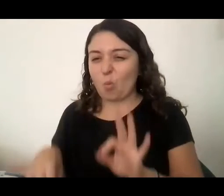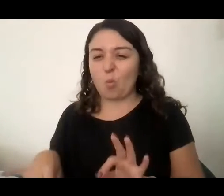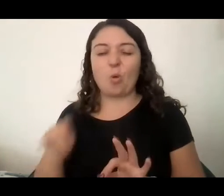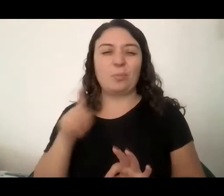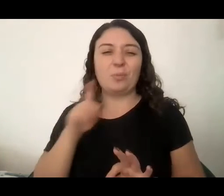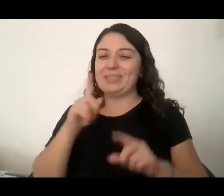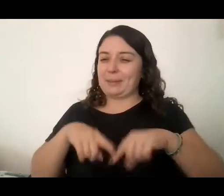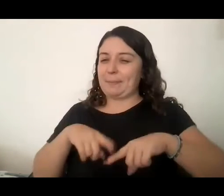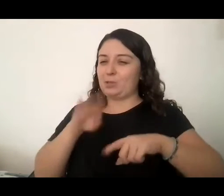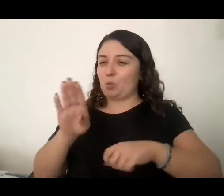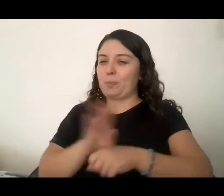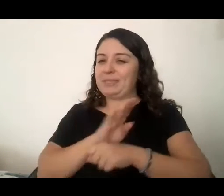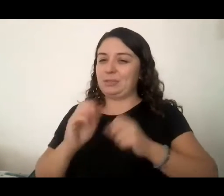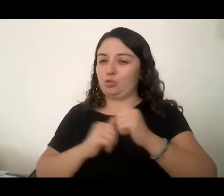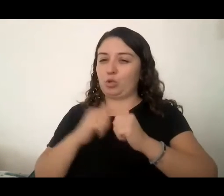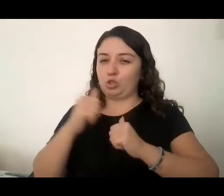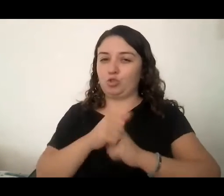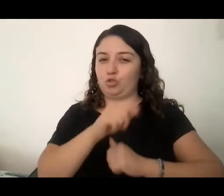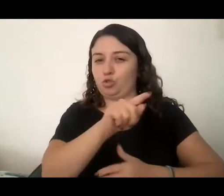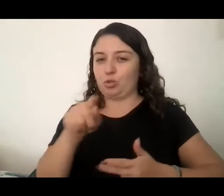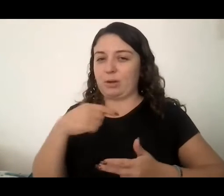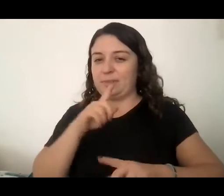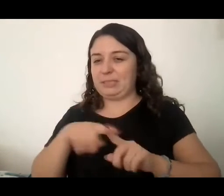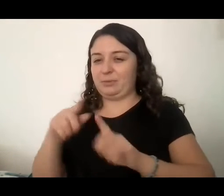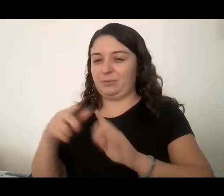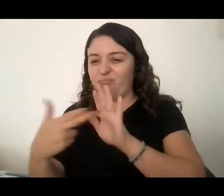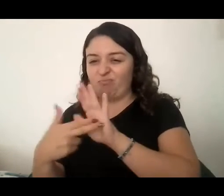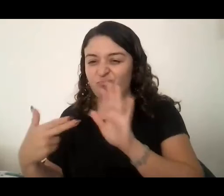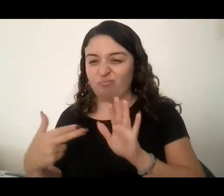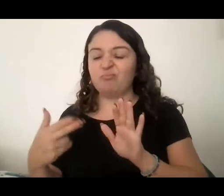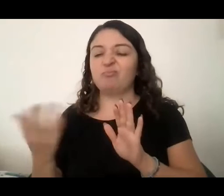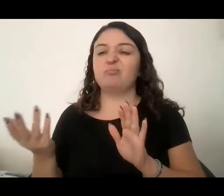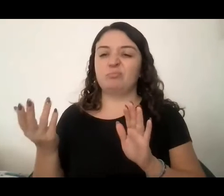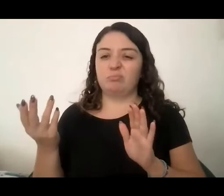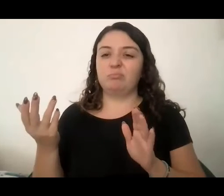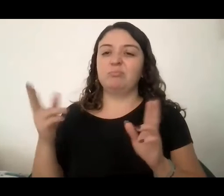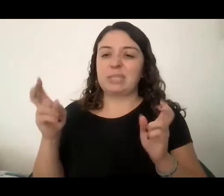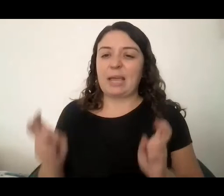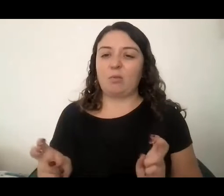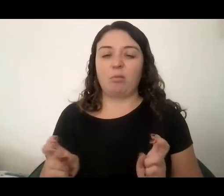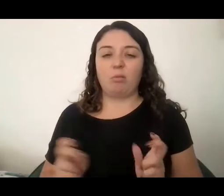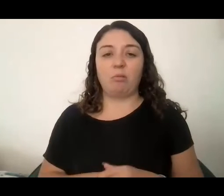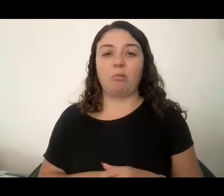business structure you have the specific form you use will differ a little bit. Sole proprietors for